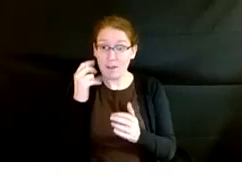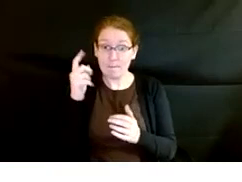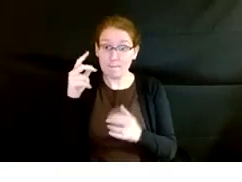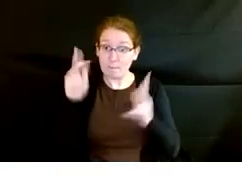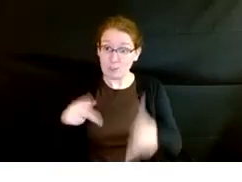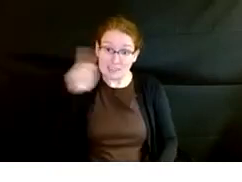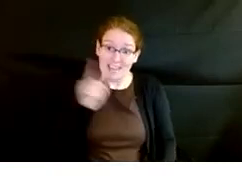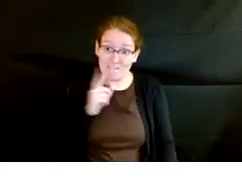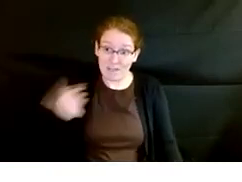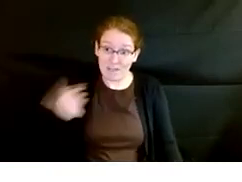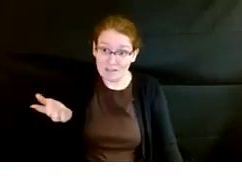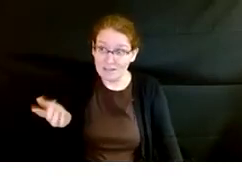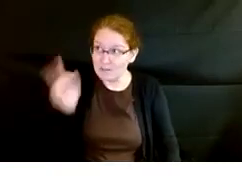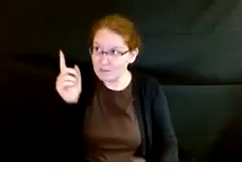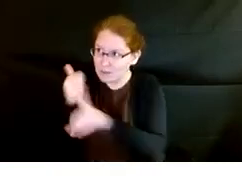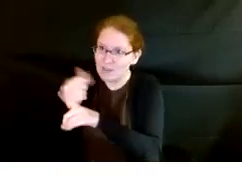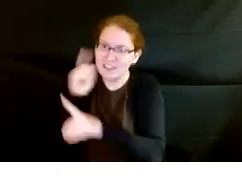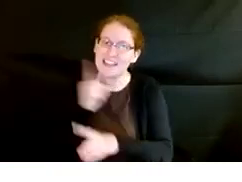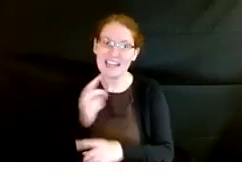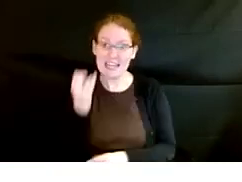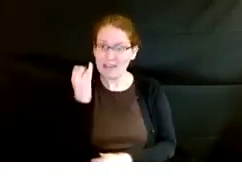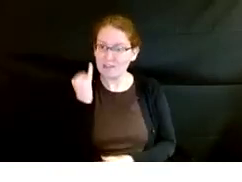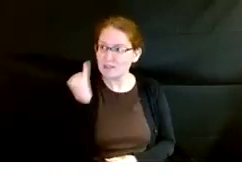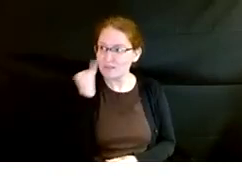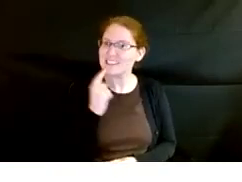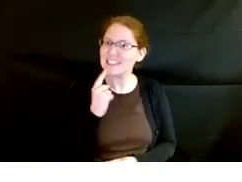may not be able to respond to a verbal command to move his or her eyes and speak